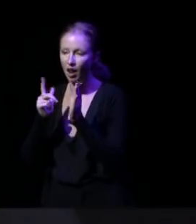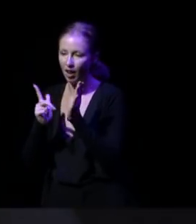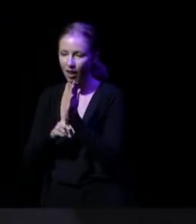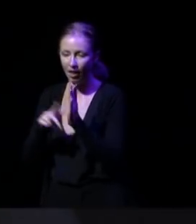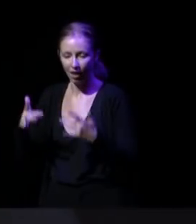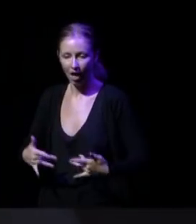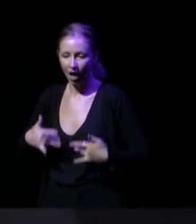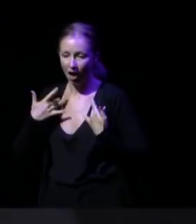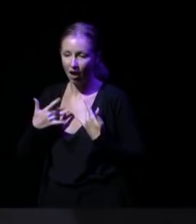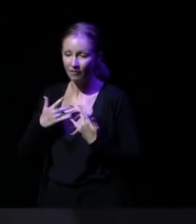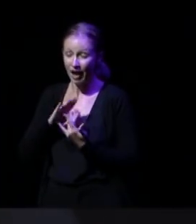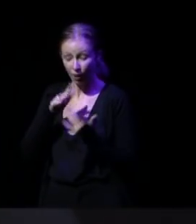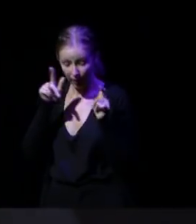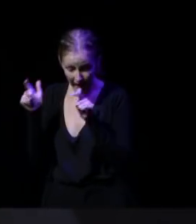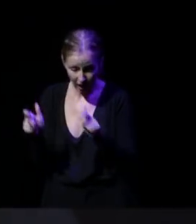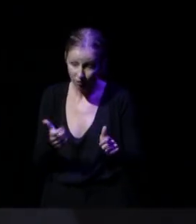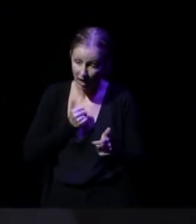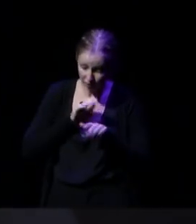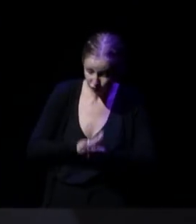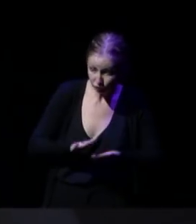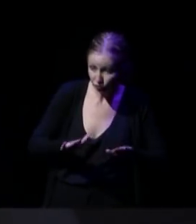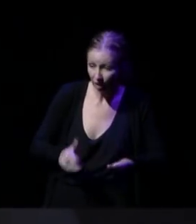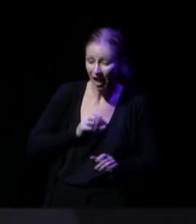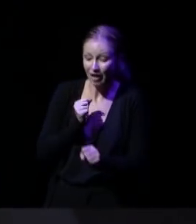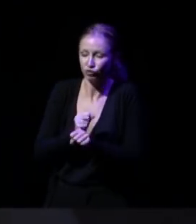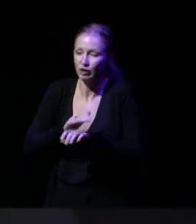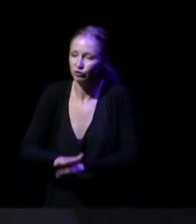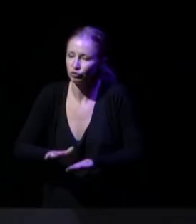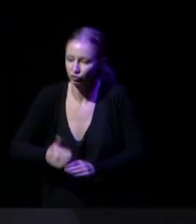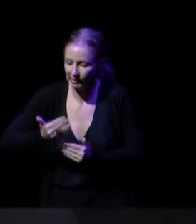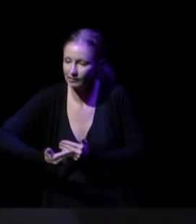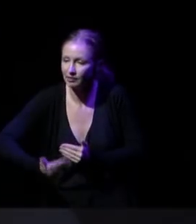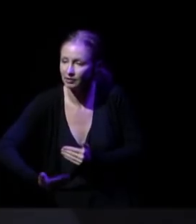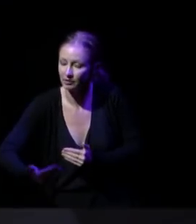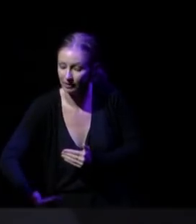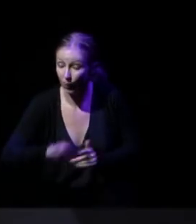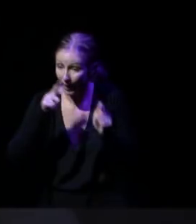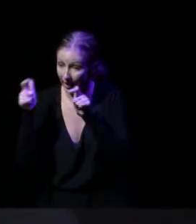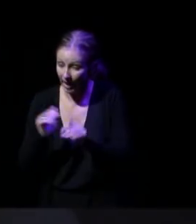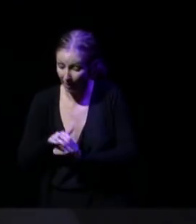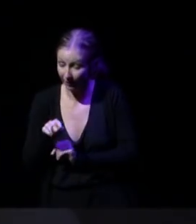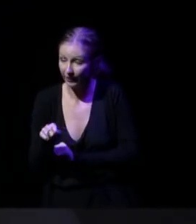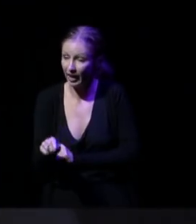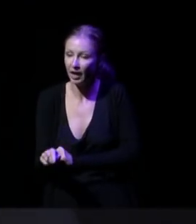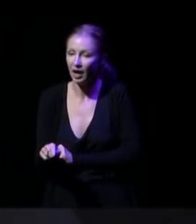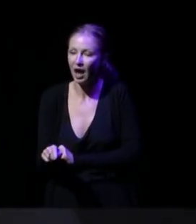and our children's children and on and on, and we will take that into positions of greater and greater power.